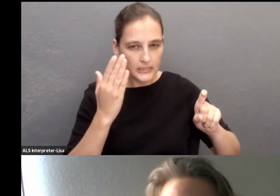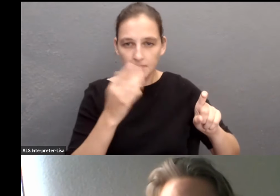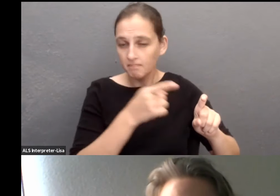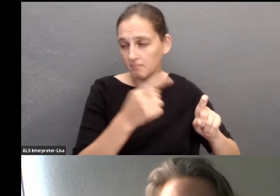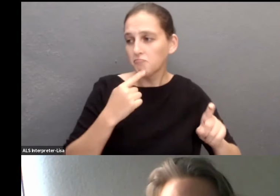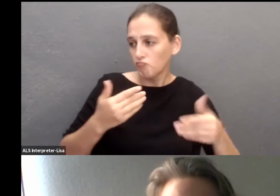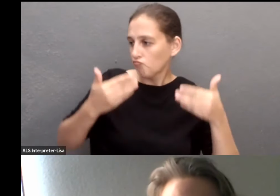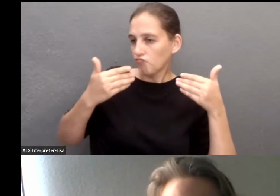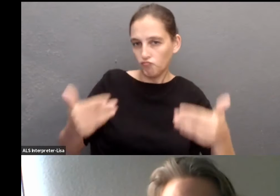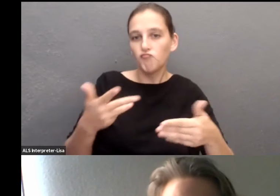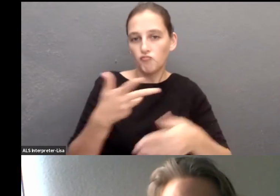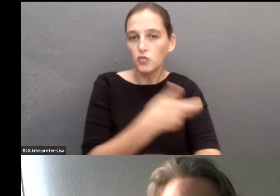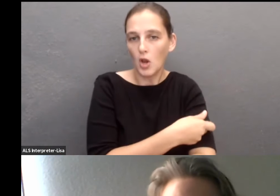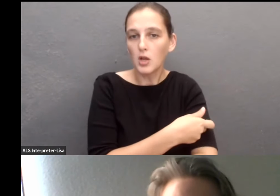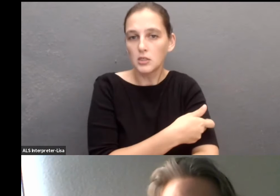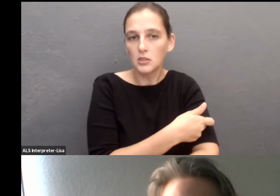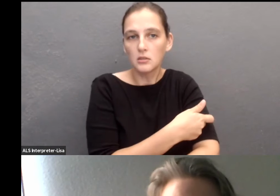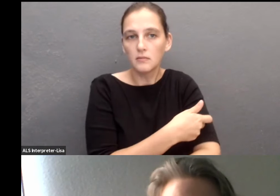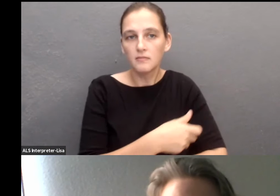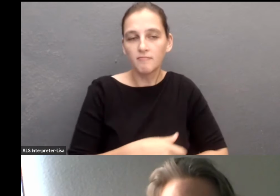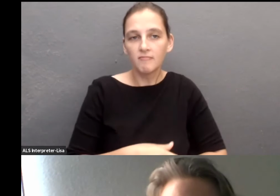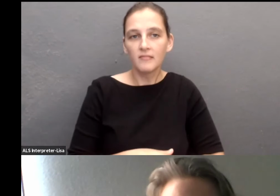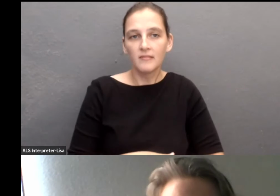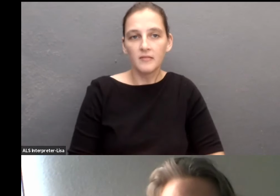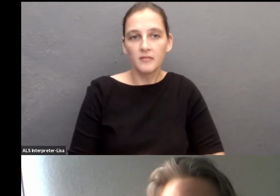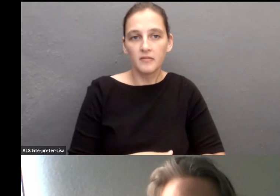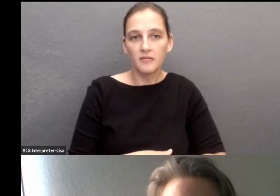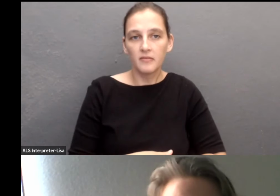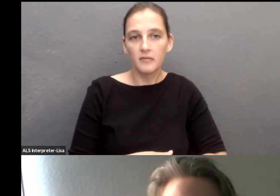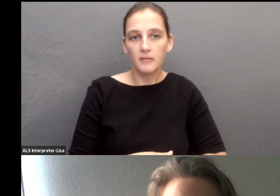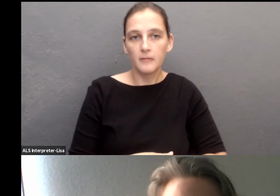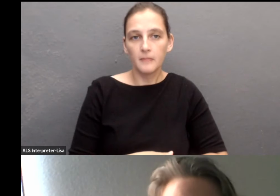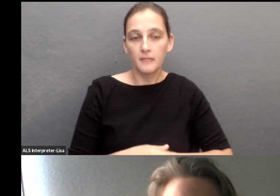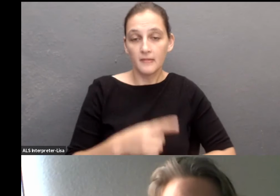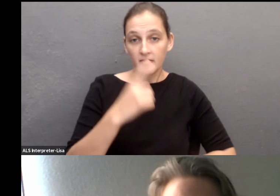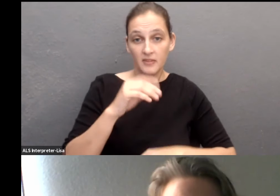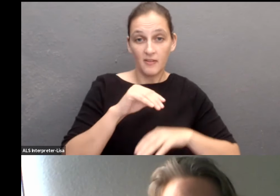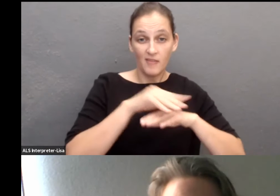shot, because it the effect outweighs the risk.